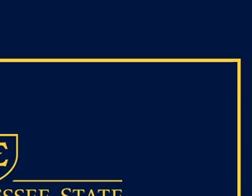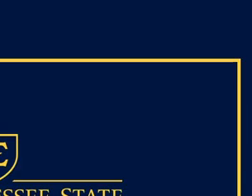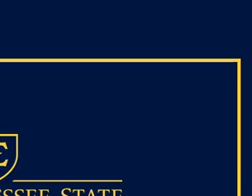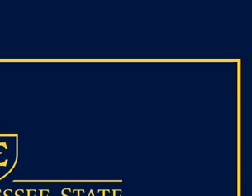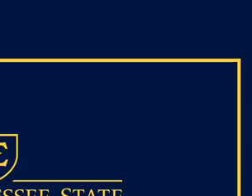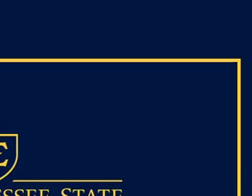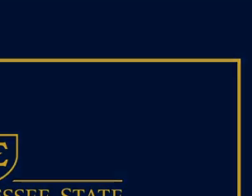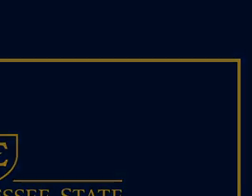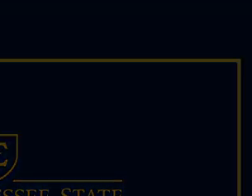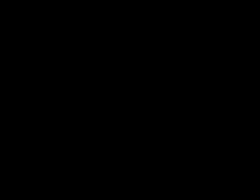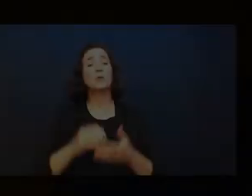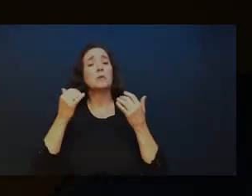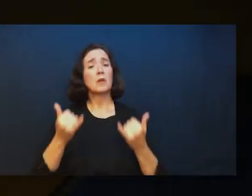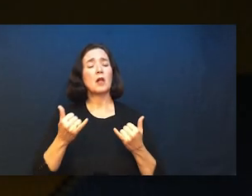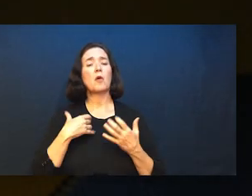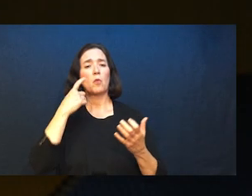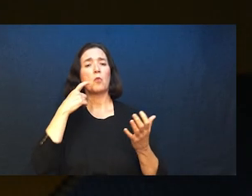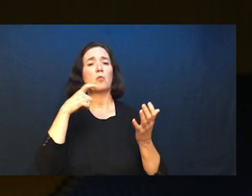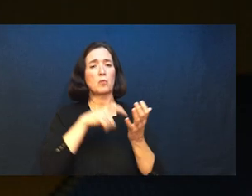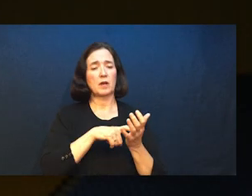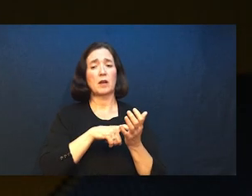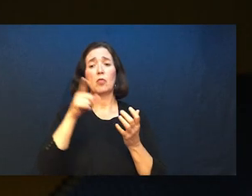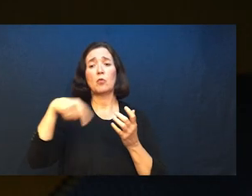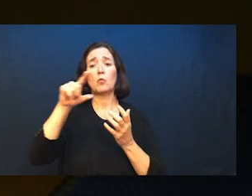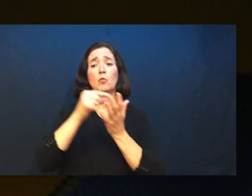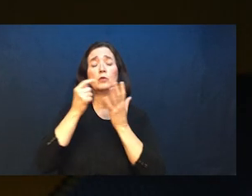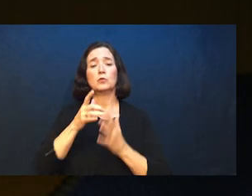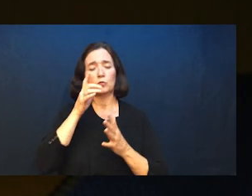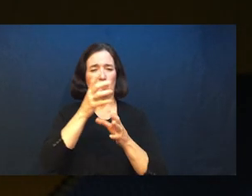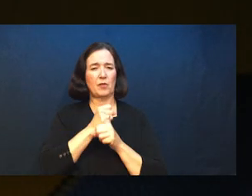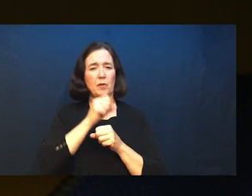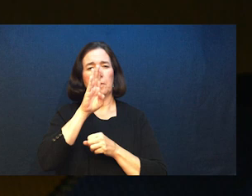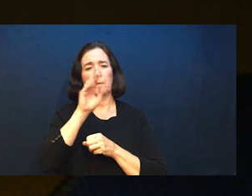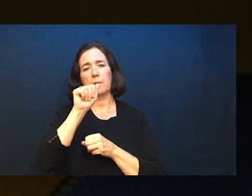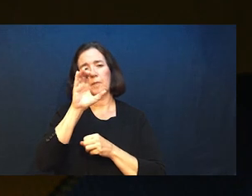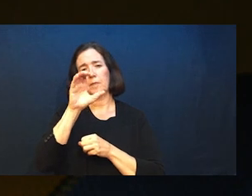At this time, I want to recognize those graduates who will receive the baccalaureate degree.